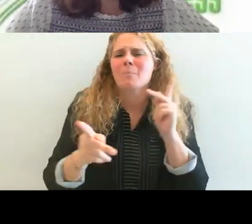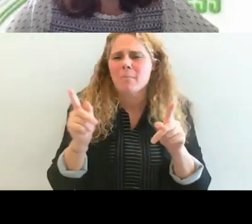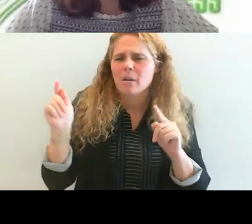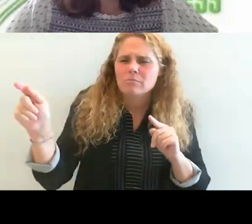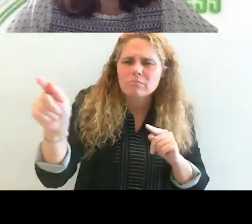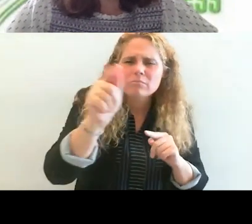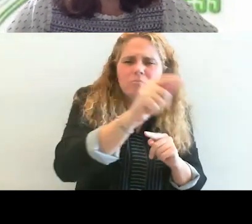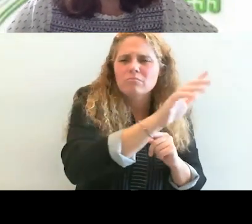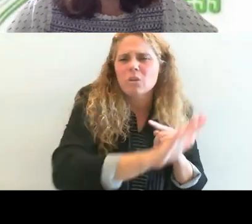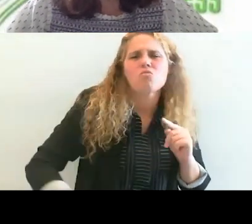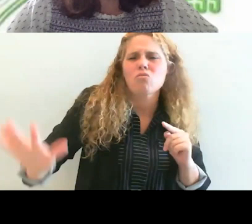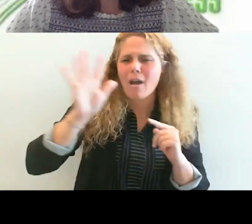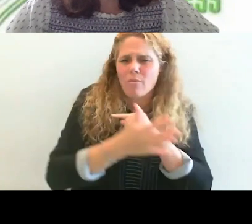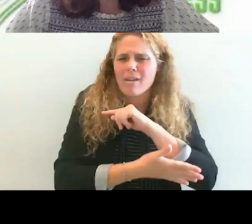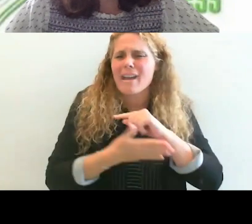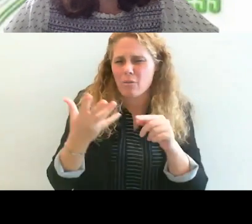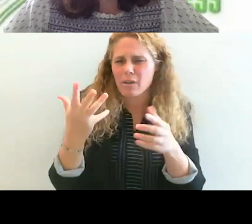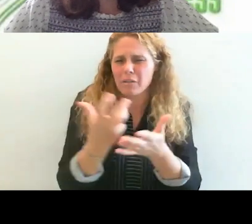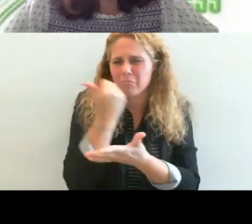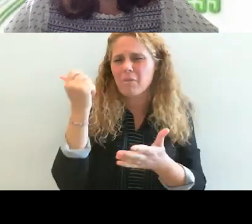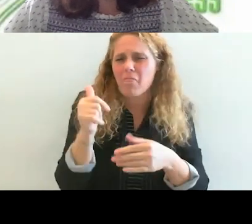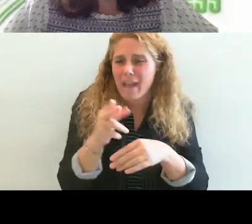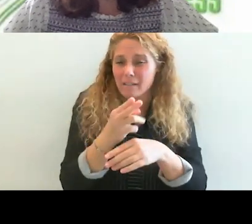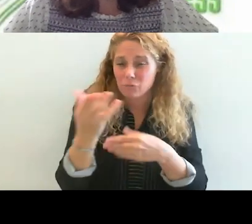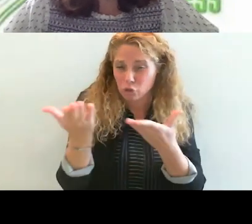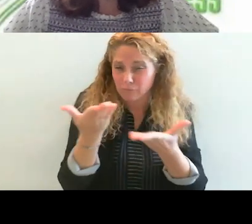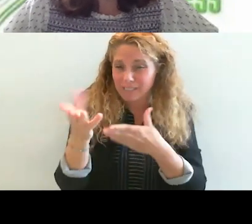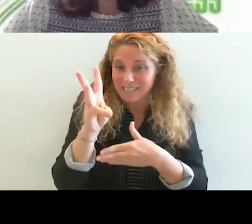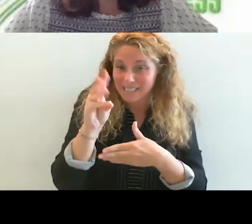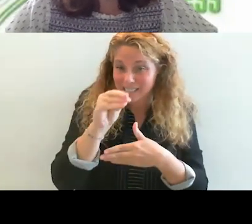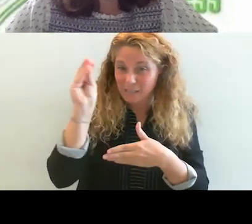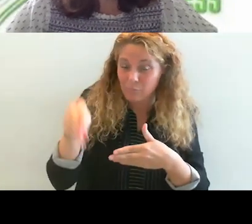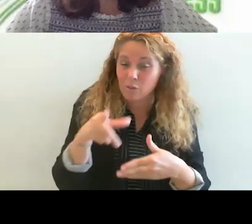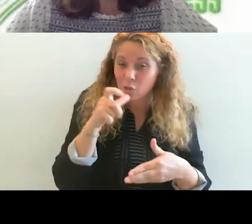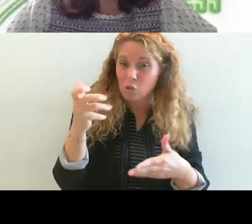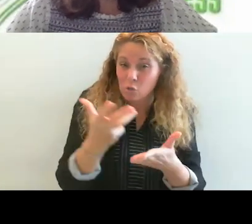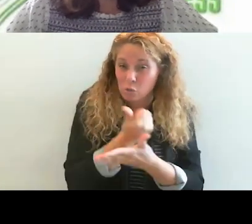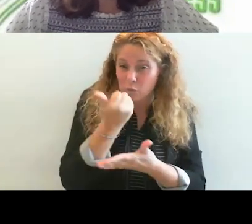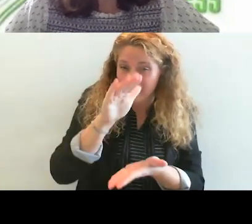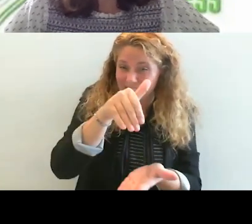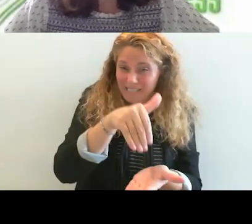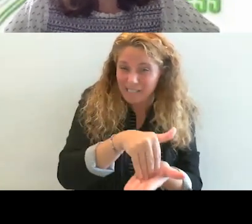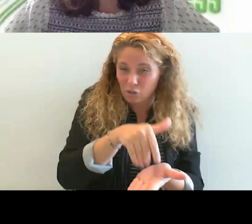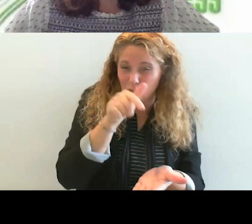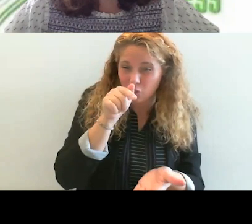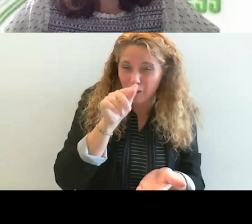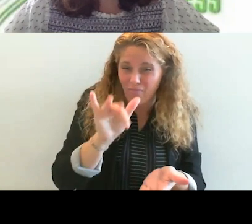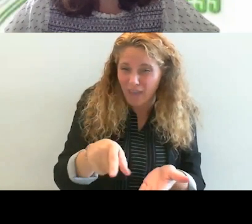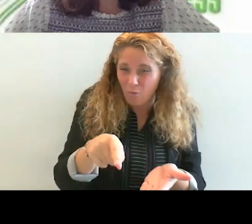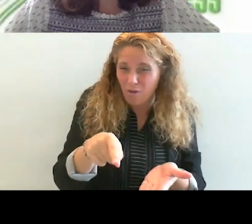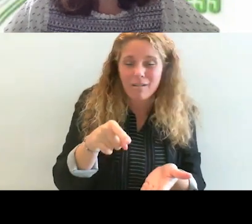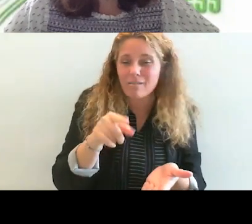USING IT AND ABOUT 60% OF THE PEOPLE DO NOT HAVE MEDICAID.